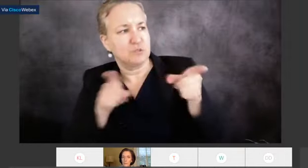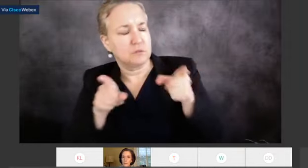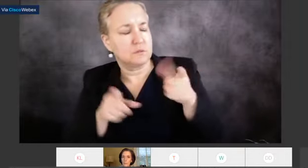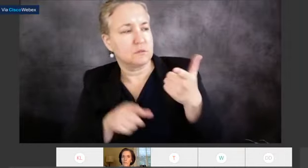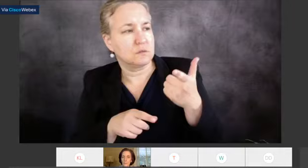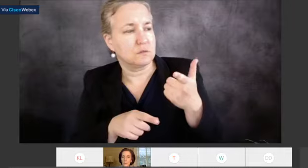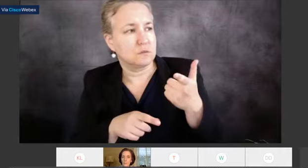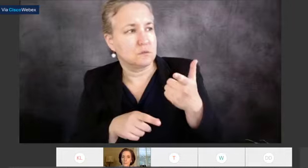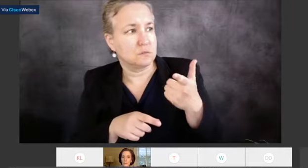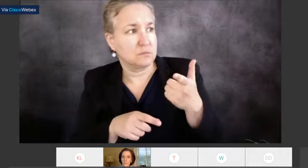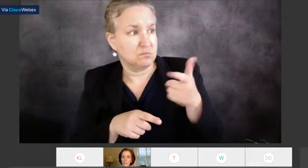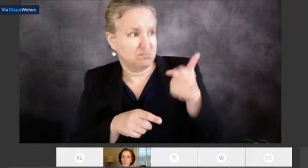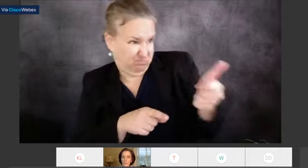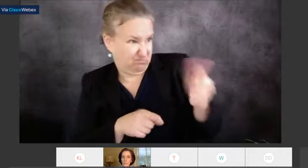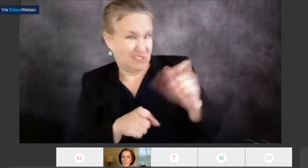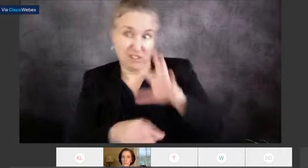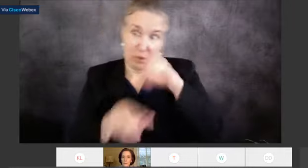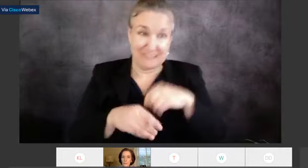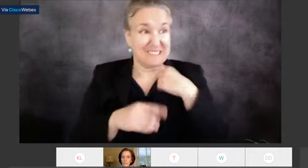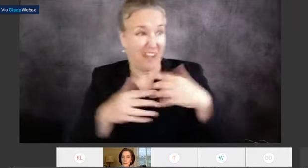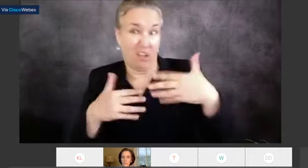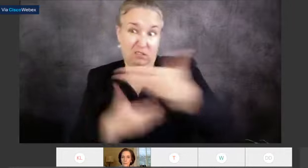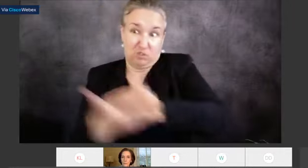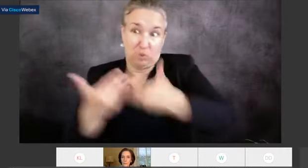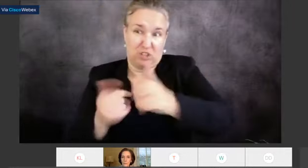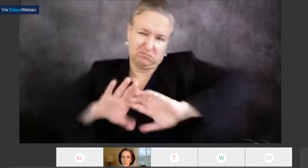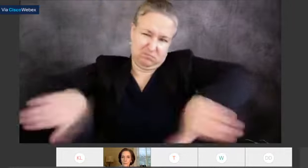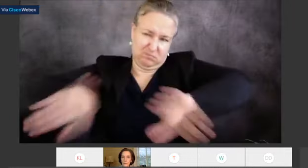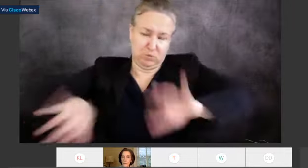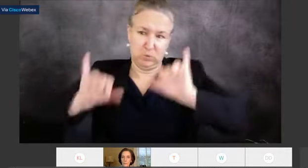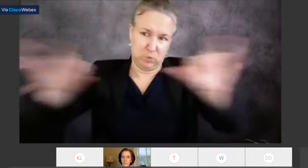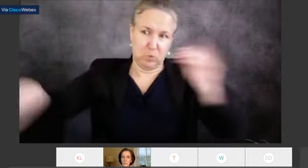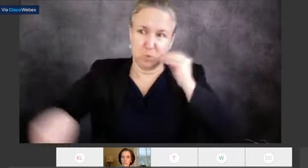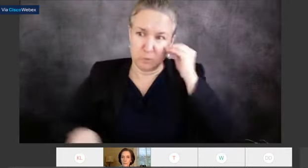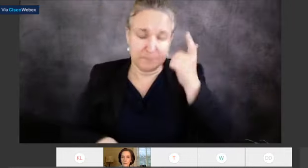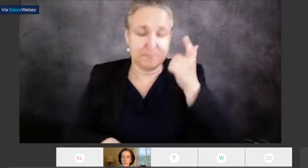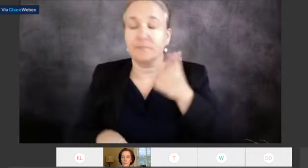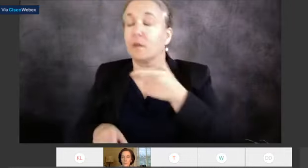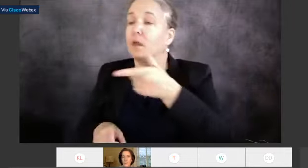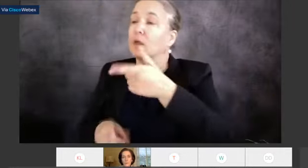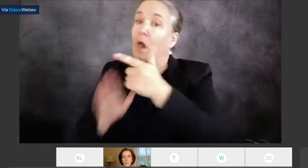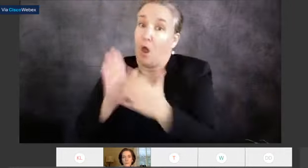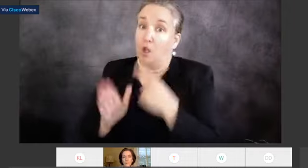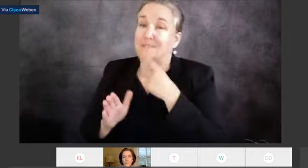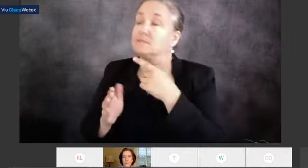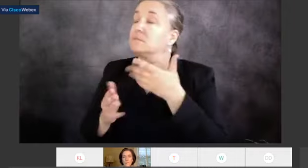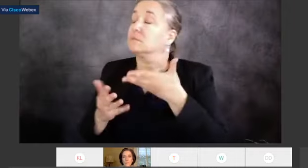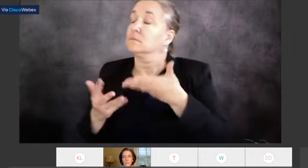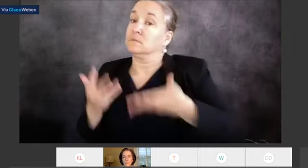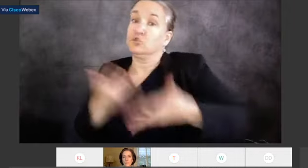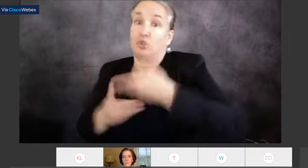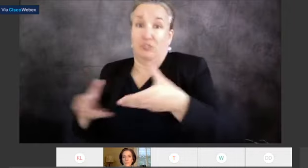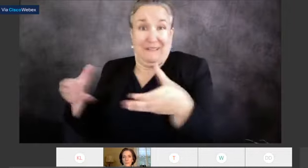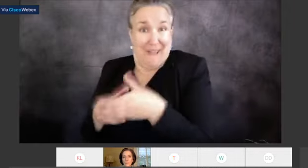have you had to go in and break up social gatherings [Solicitor] social gatherings no uh that we have not had any